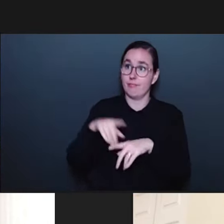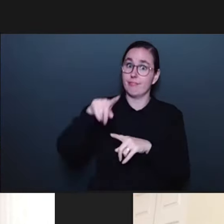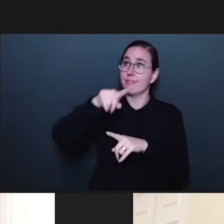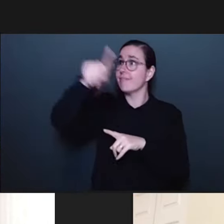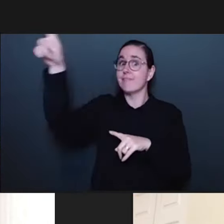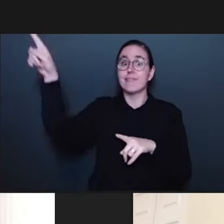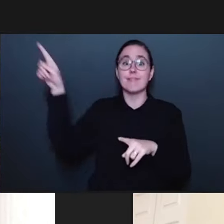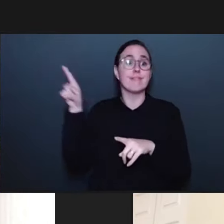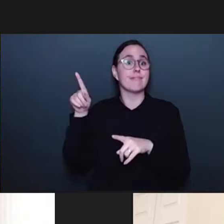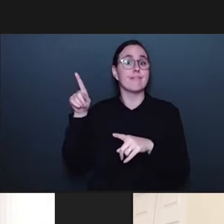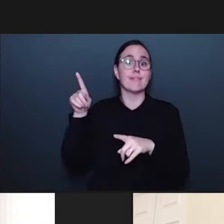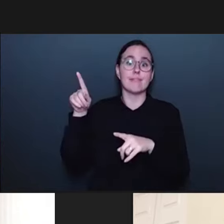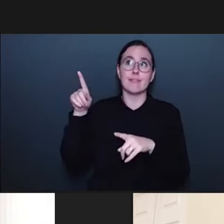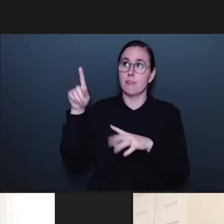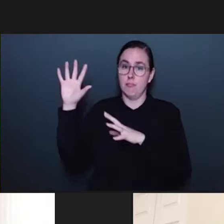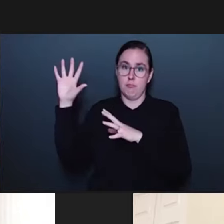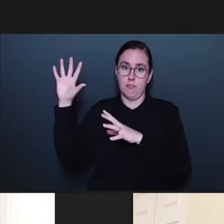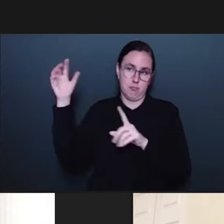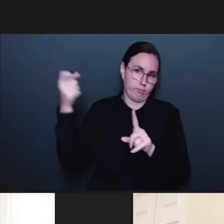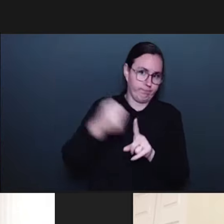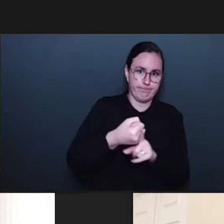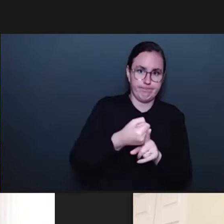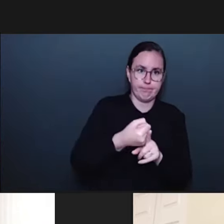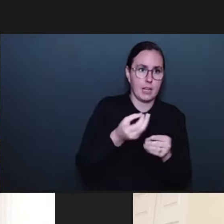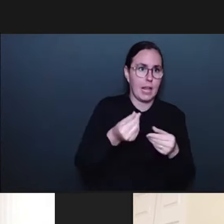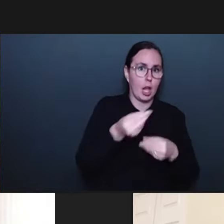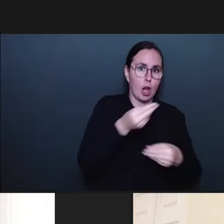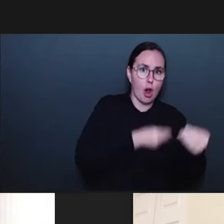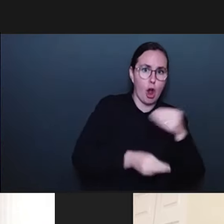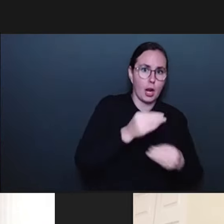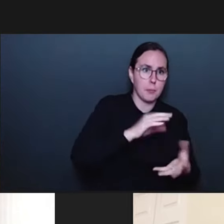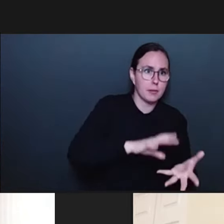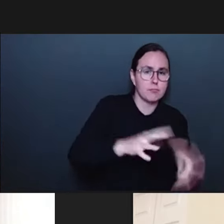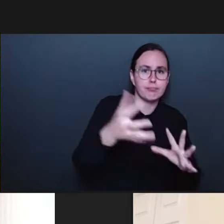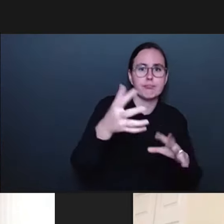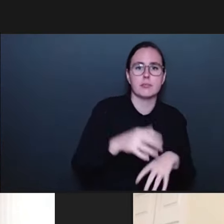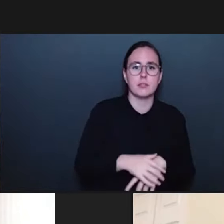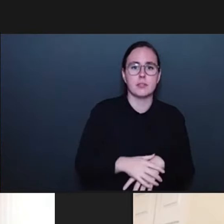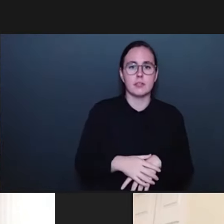our ability to invest in these socioeconomic areas whether it is health, education, and I